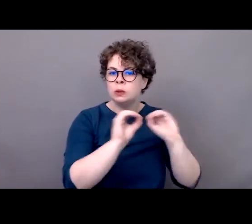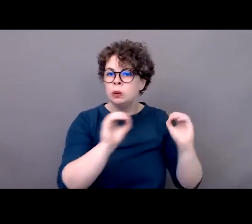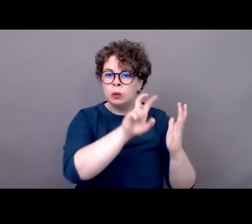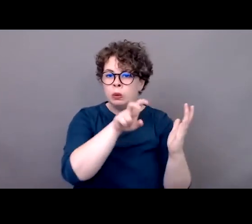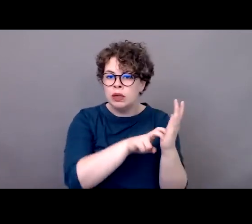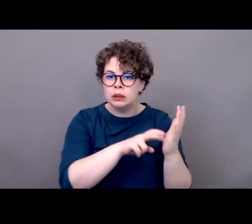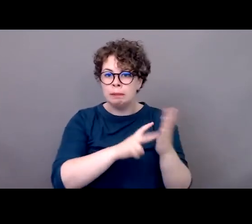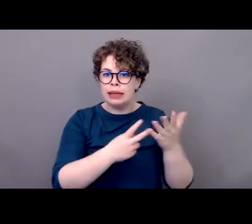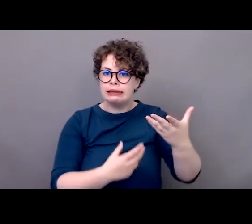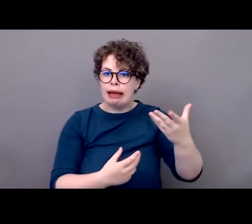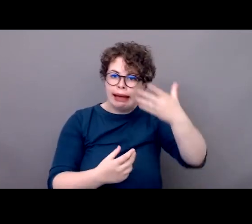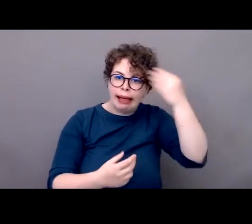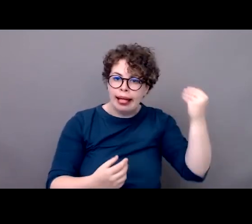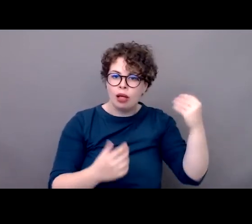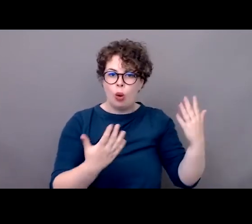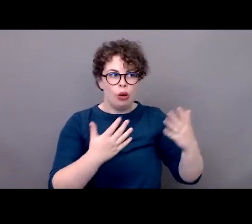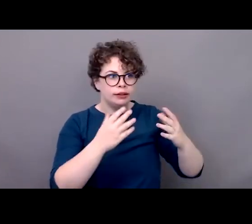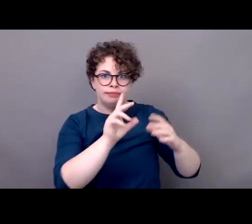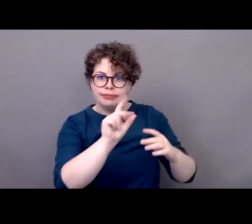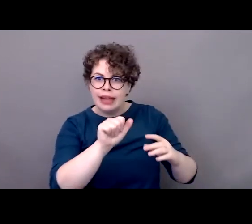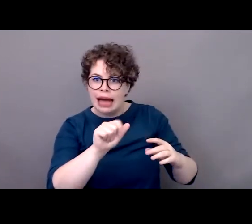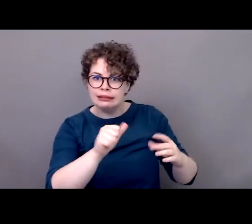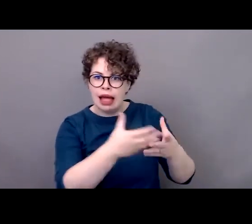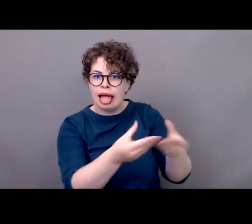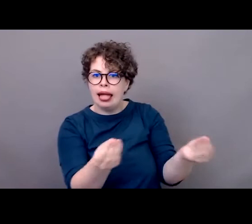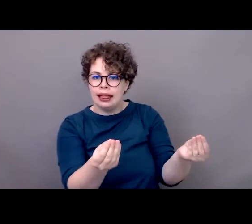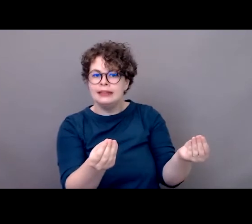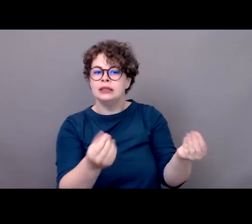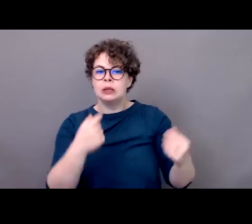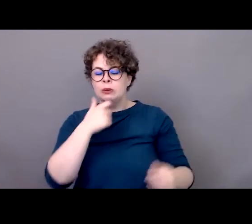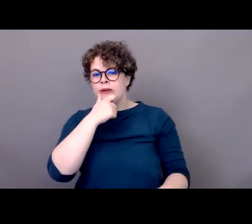monitoring and evaluation, how to include disability to see whether the kinds of